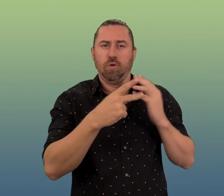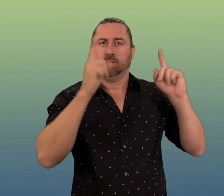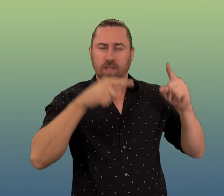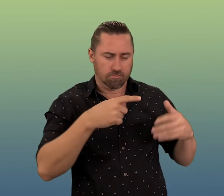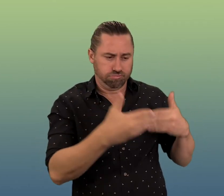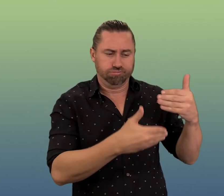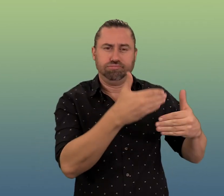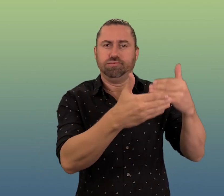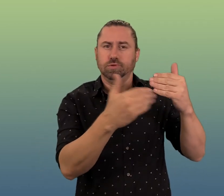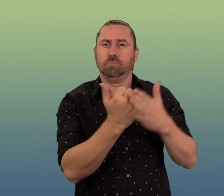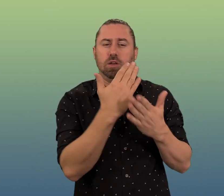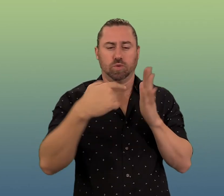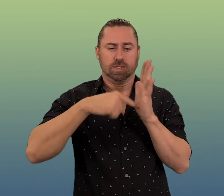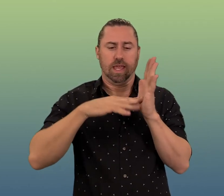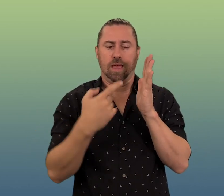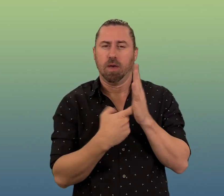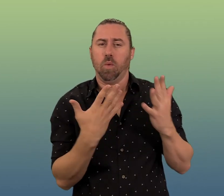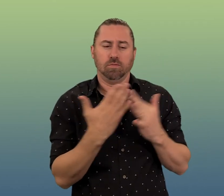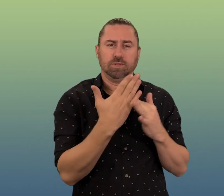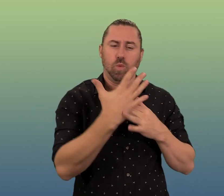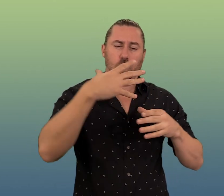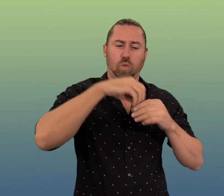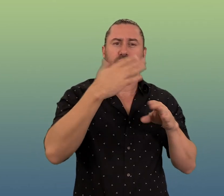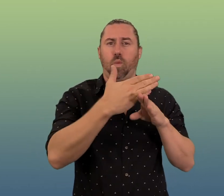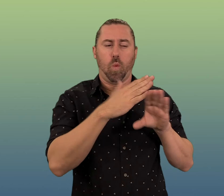to make TMR a more accessible and inclusive workplace.